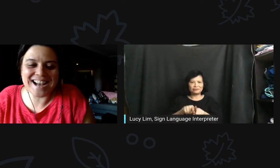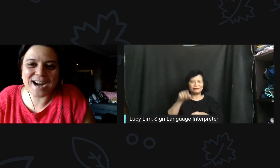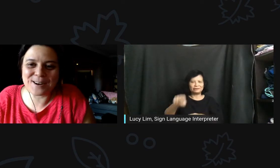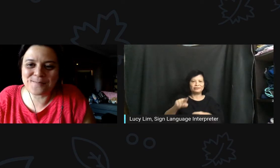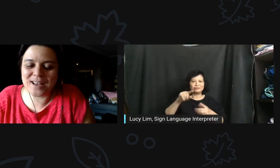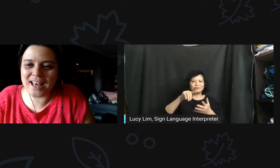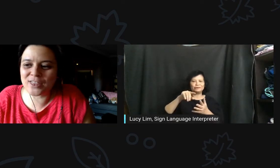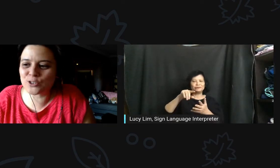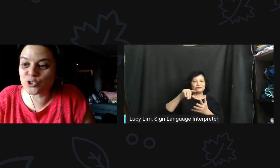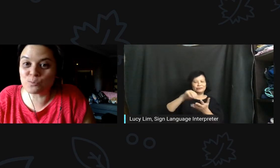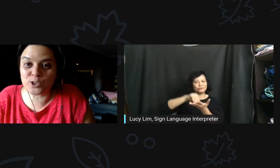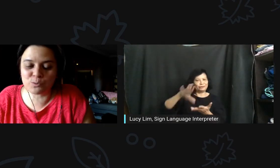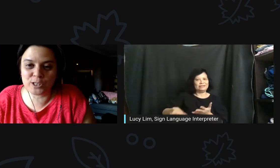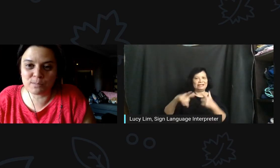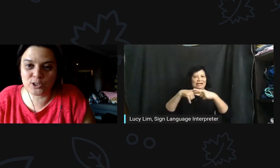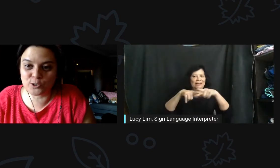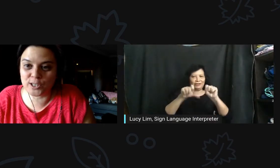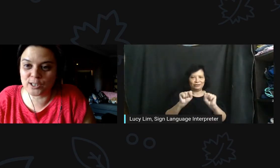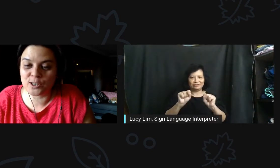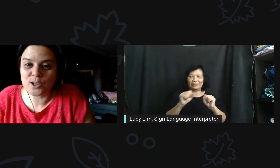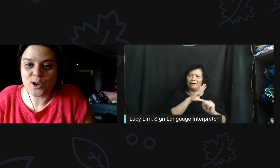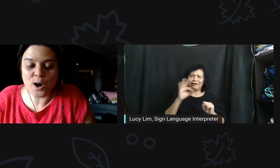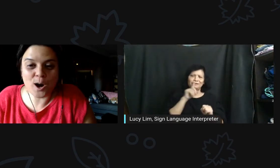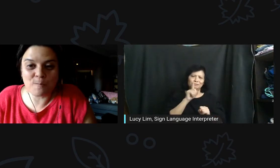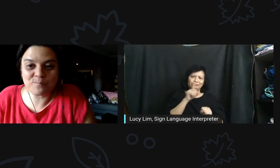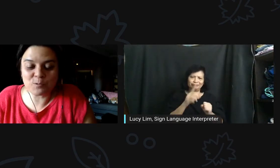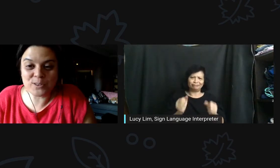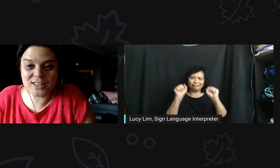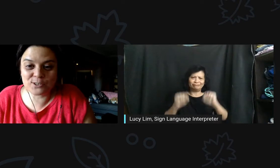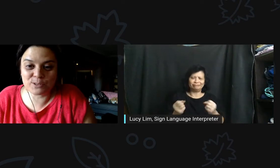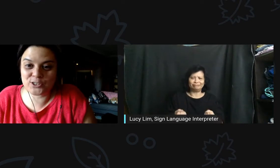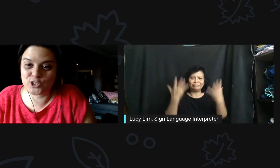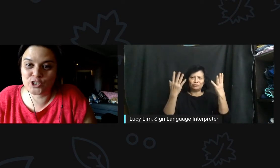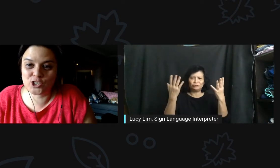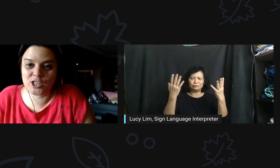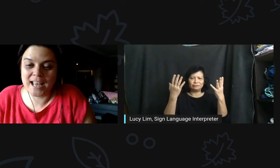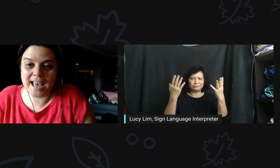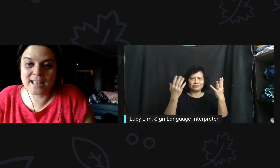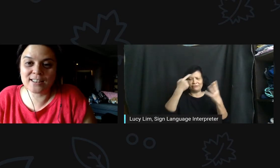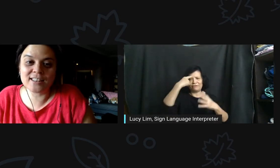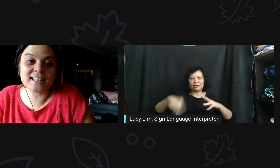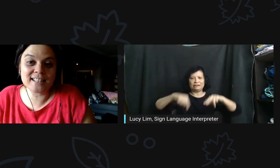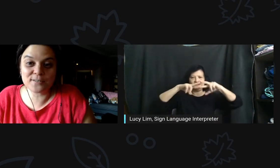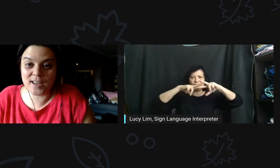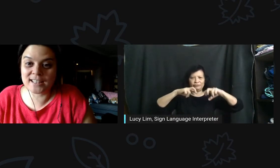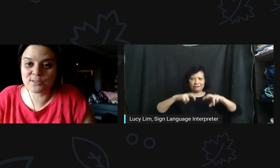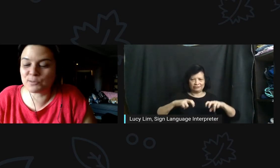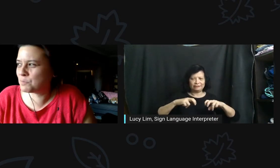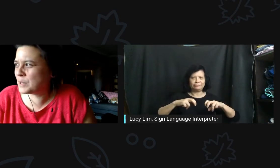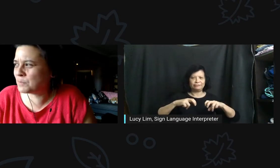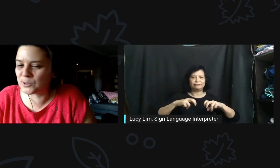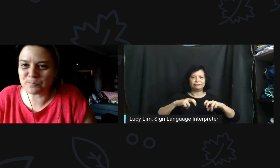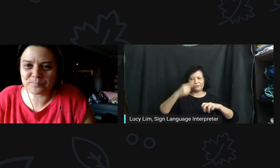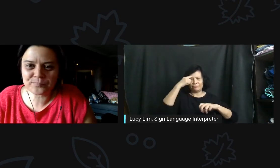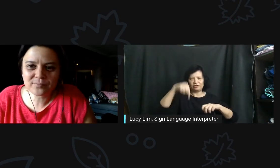And there's so much we can be doing with this reseach and this event with the people